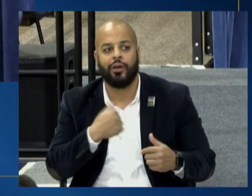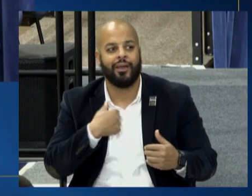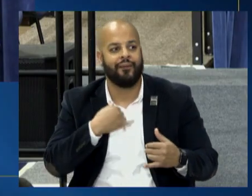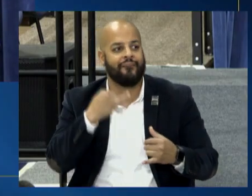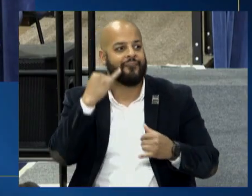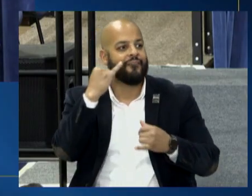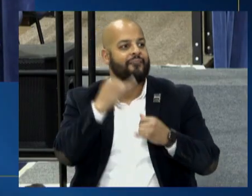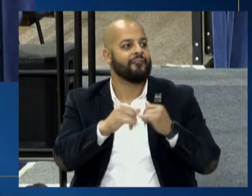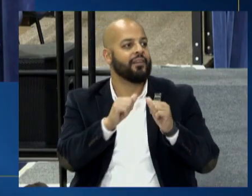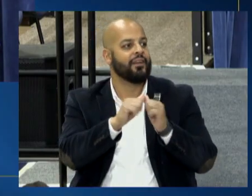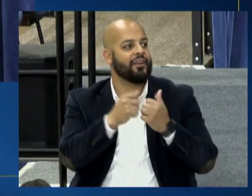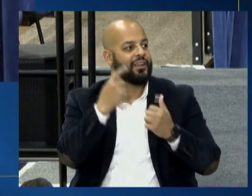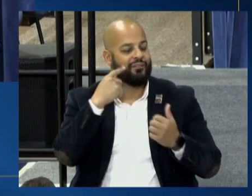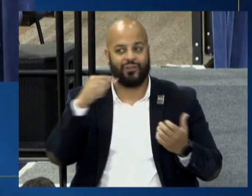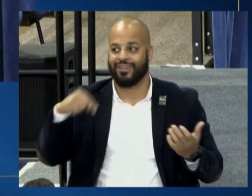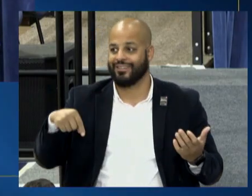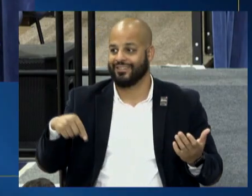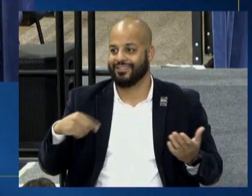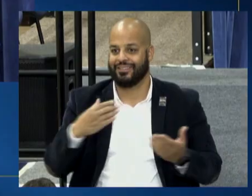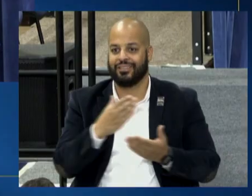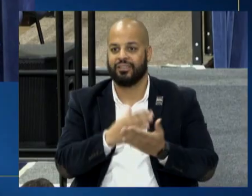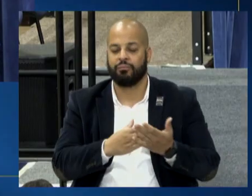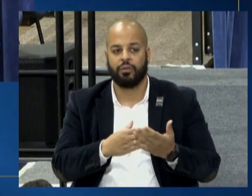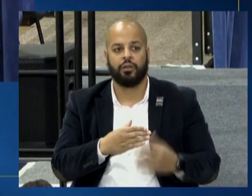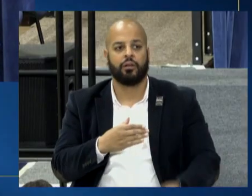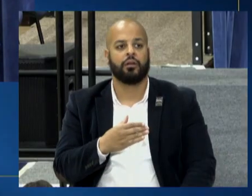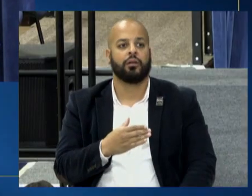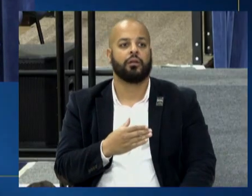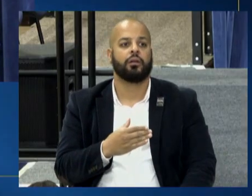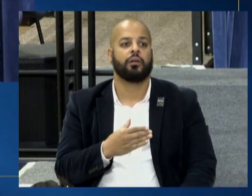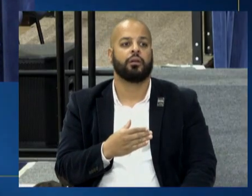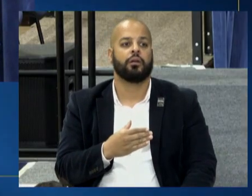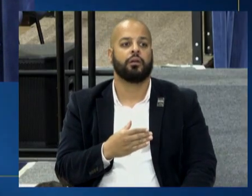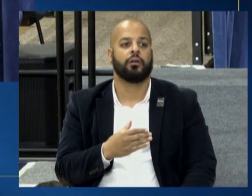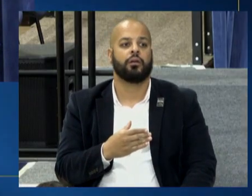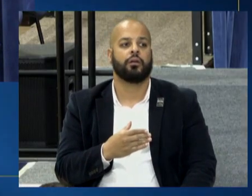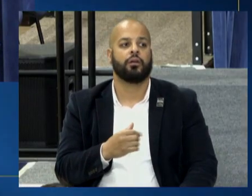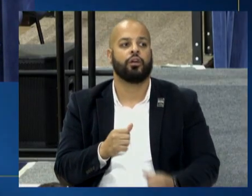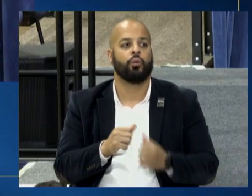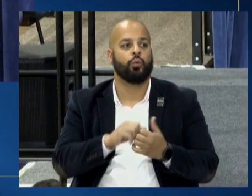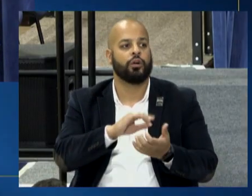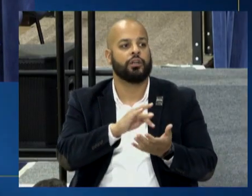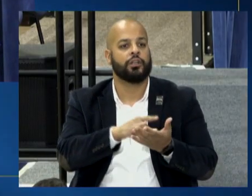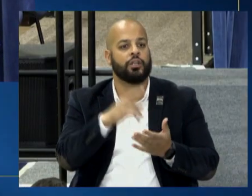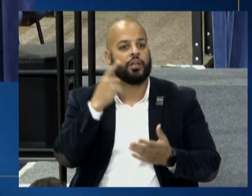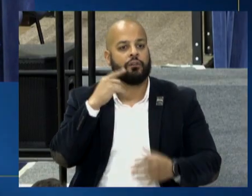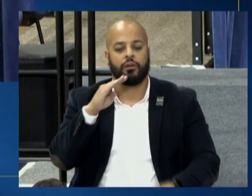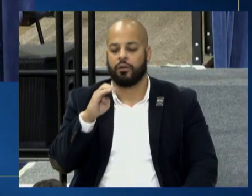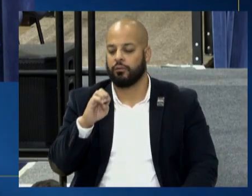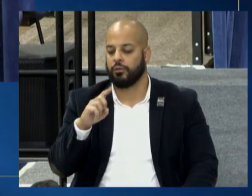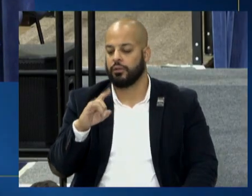opening plenary with the Centers for Medicaid and Medicare Services. And that specifically